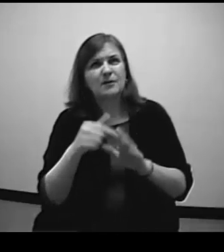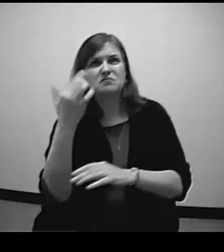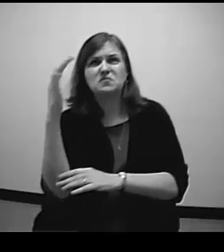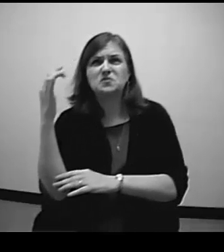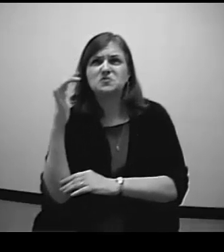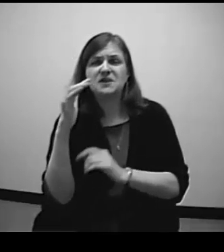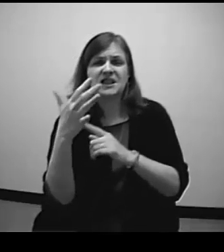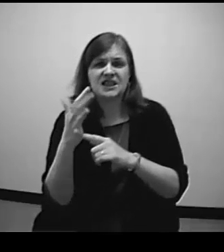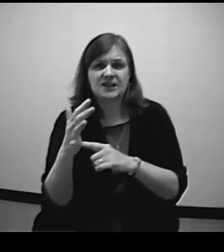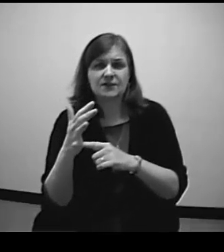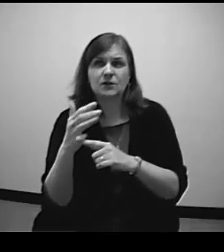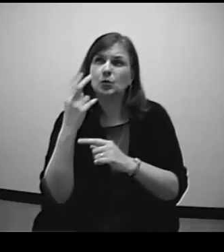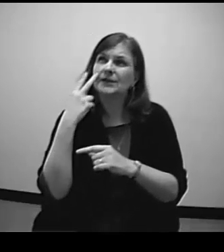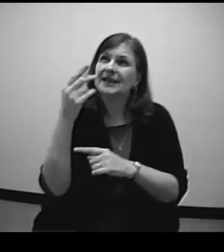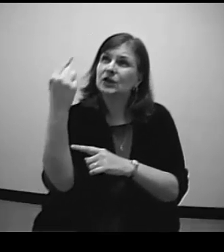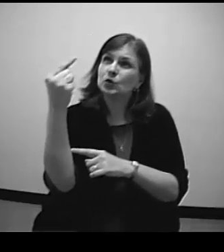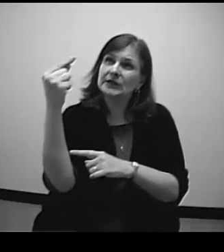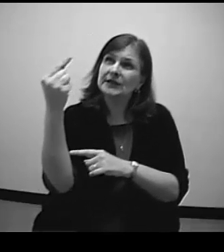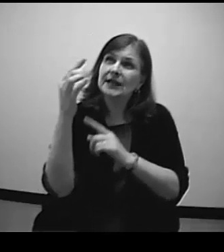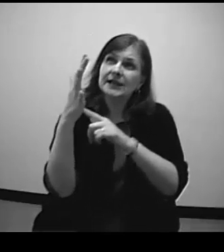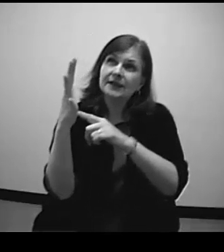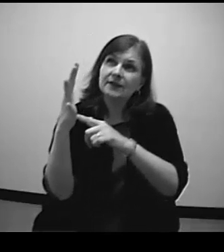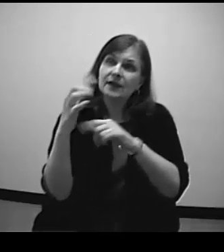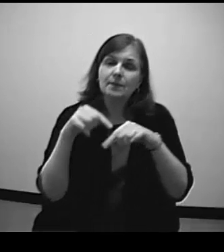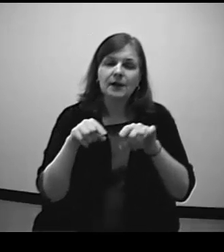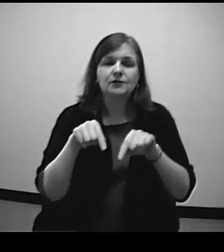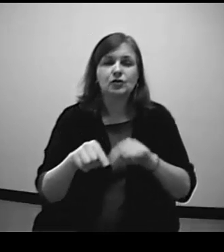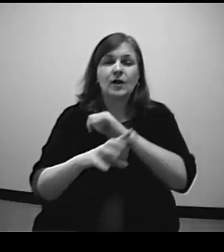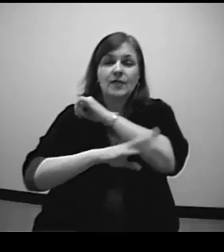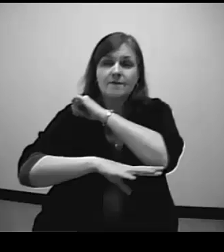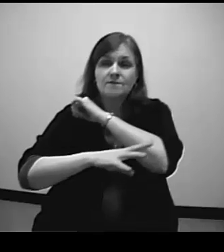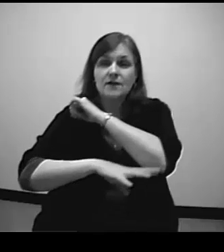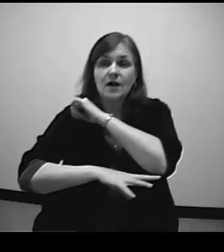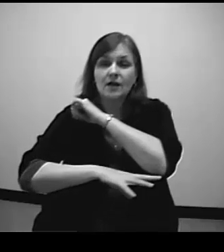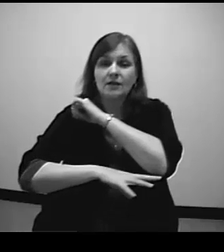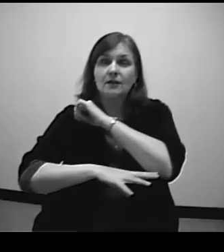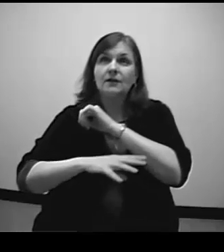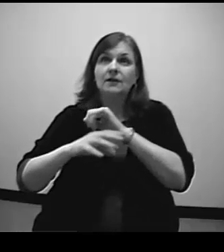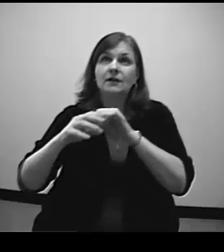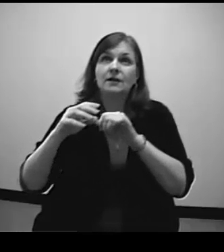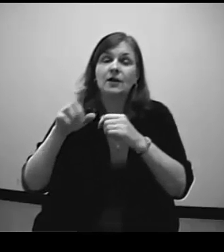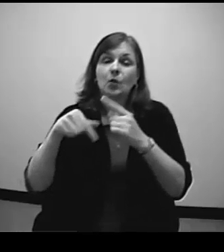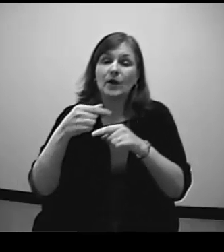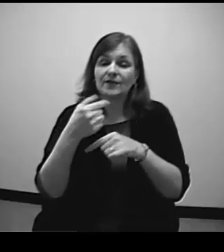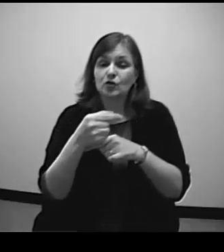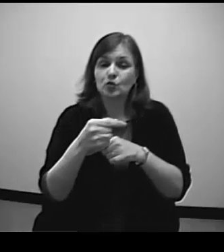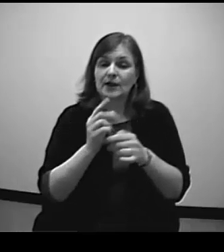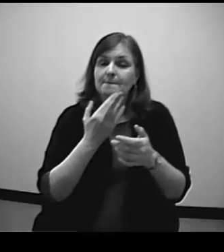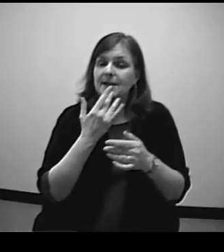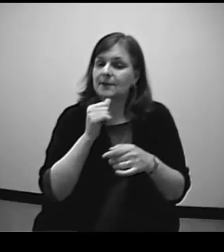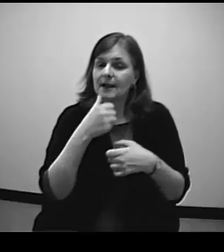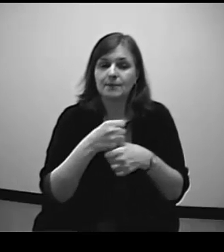on our trees in the summertime but in the fall when the green pigments are no longer produced